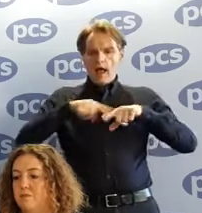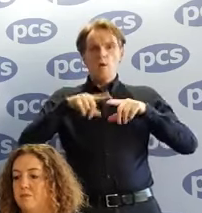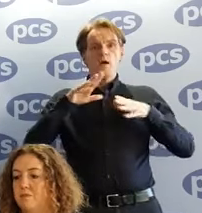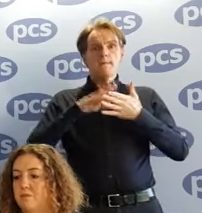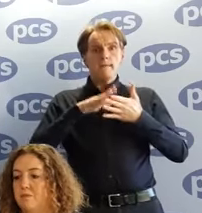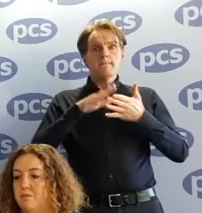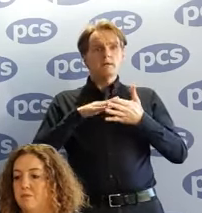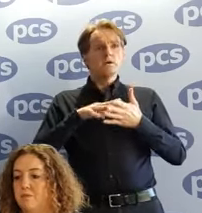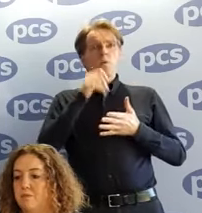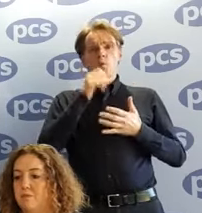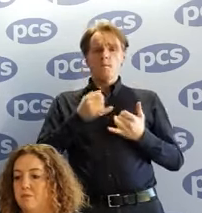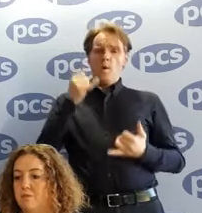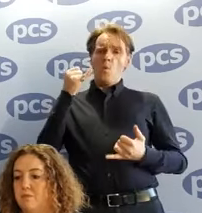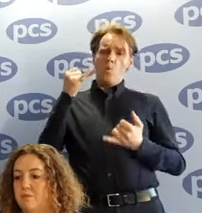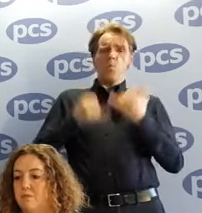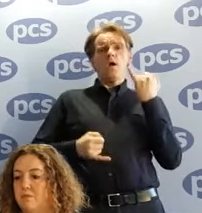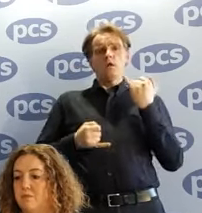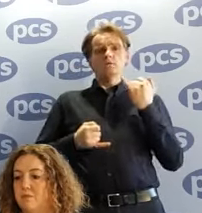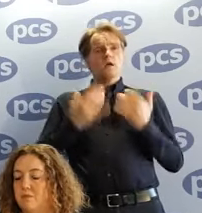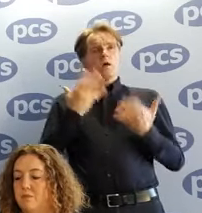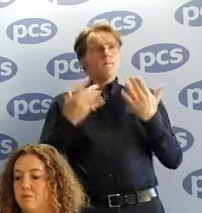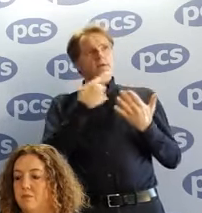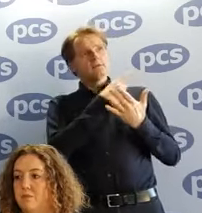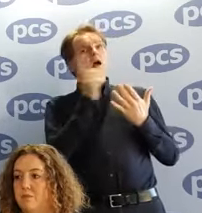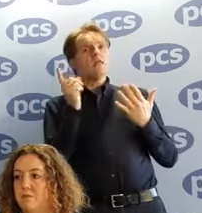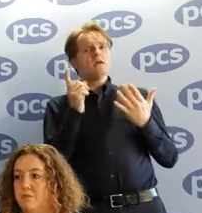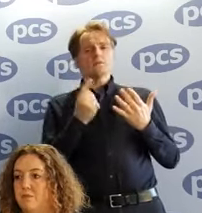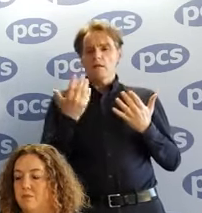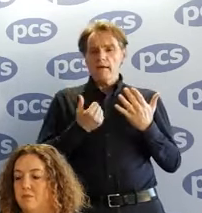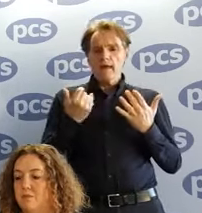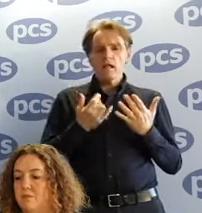worse than any other part of the public sector it's really an outrageous